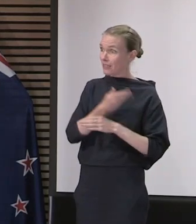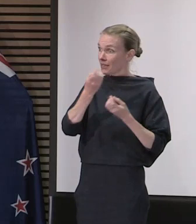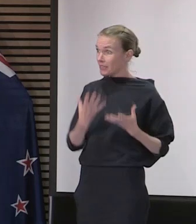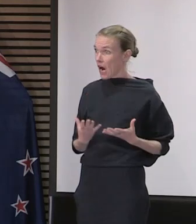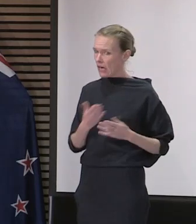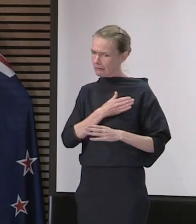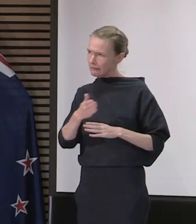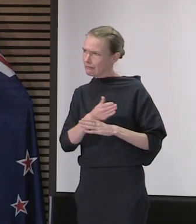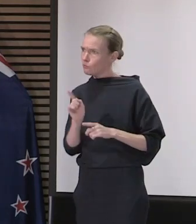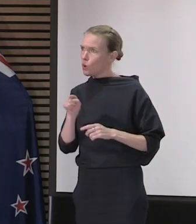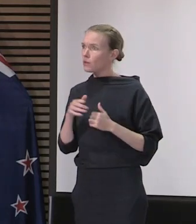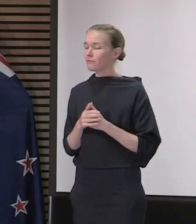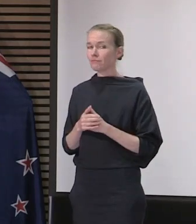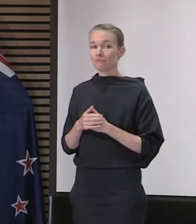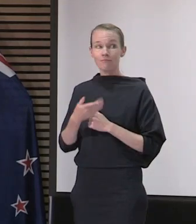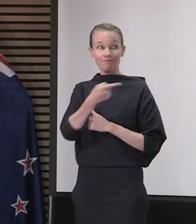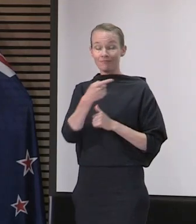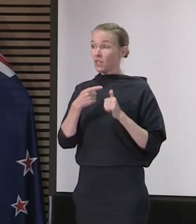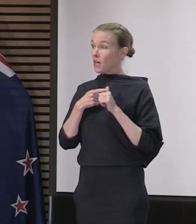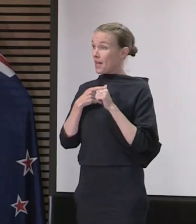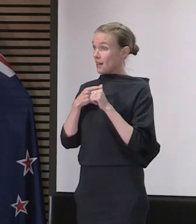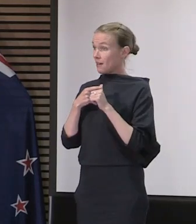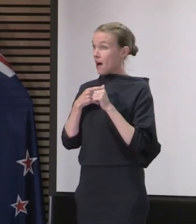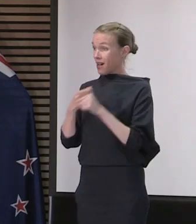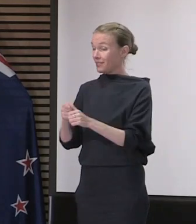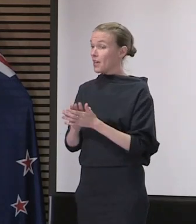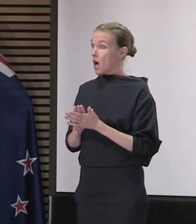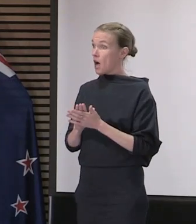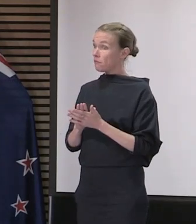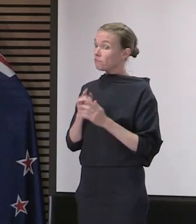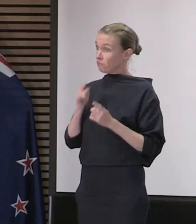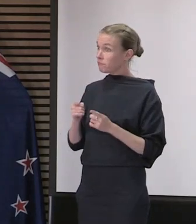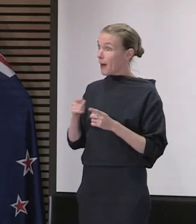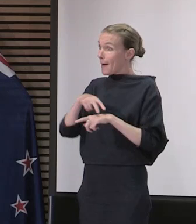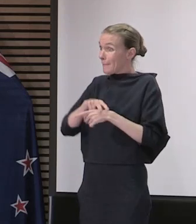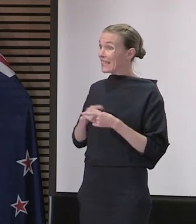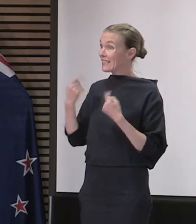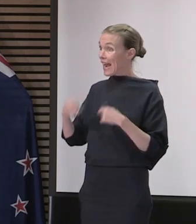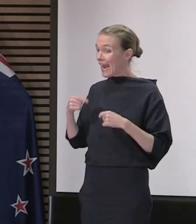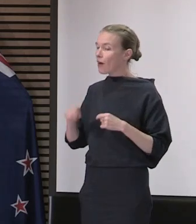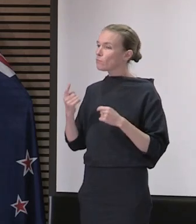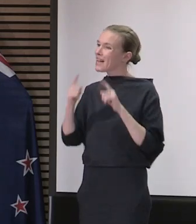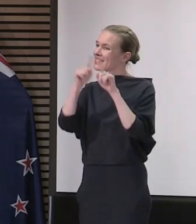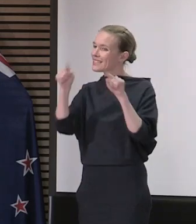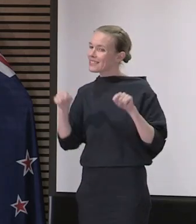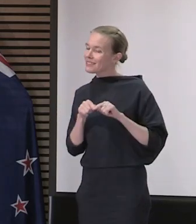so were they not covered? Our sense was they were, however we felt that issuing a